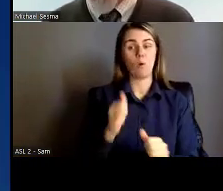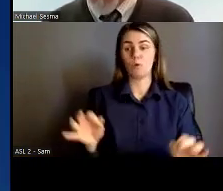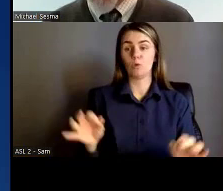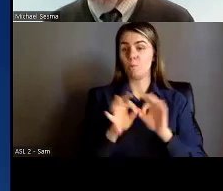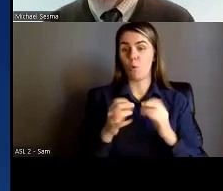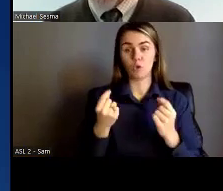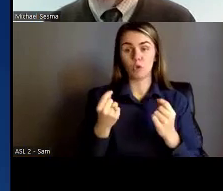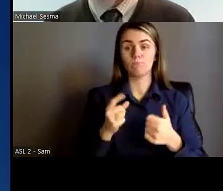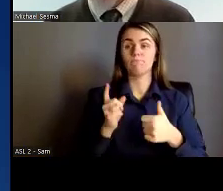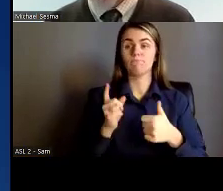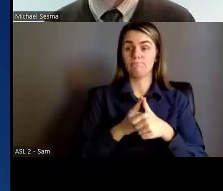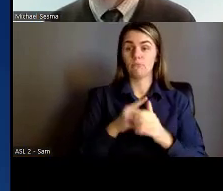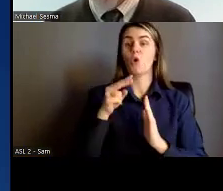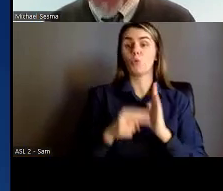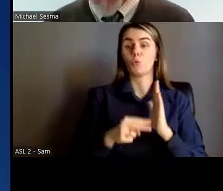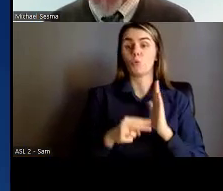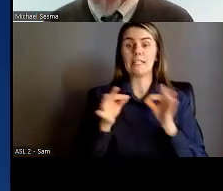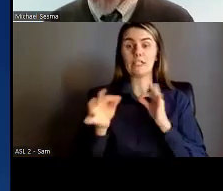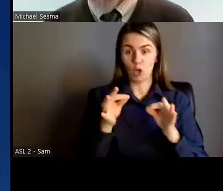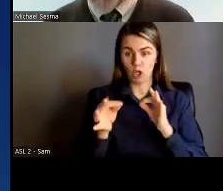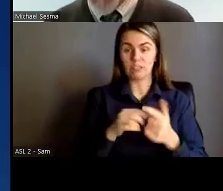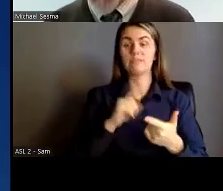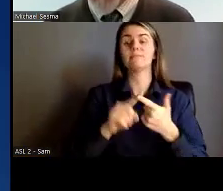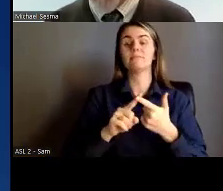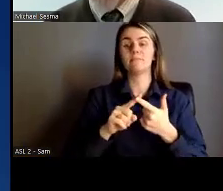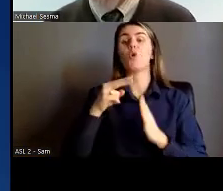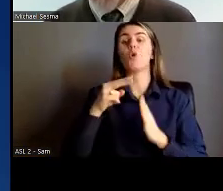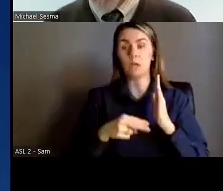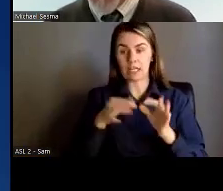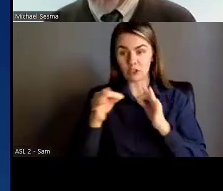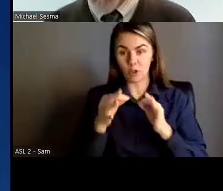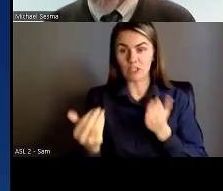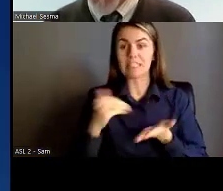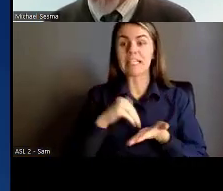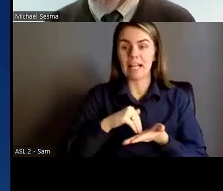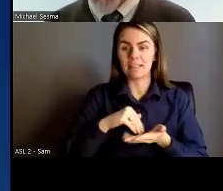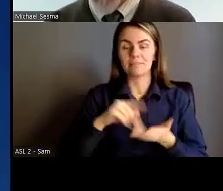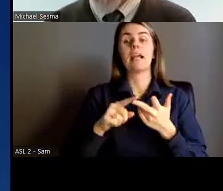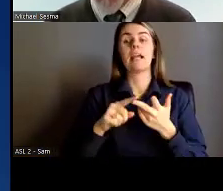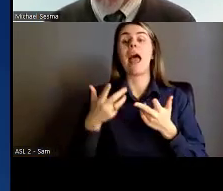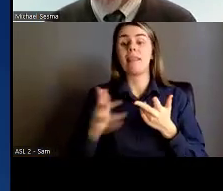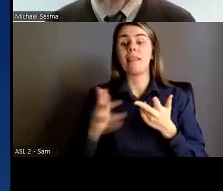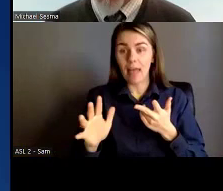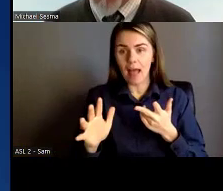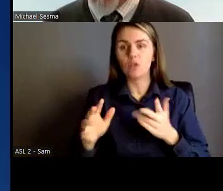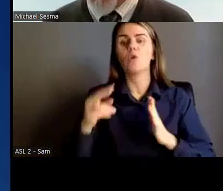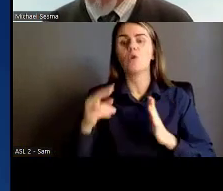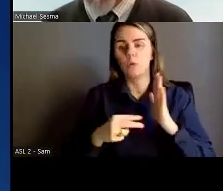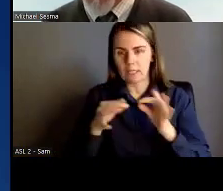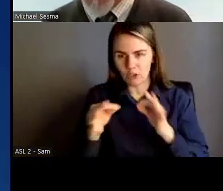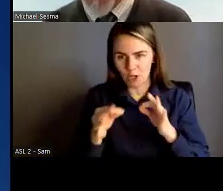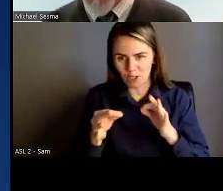read the instructions, read the instructions again, and then read the instructions, but you can read them in three different places,